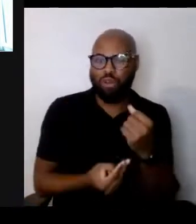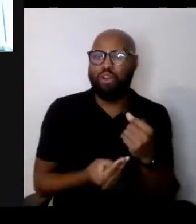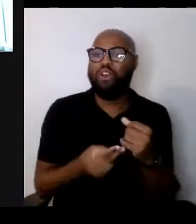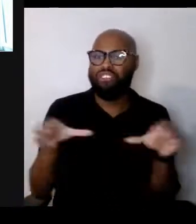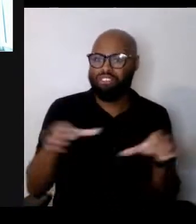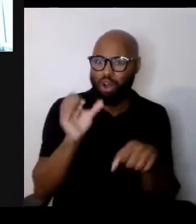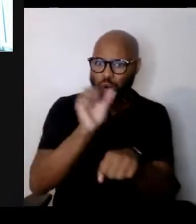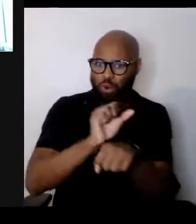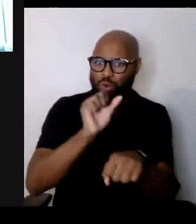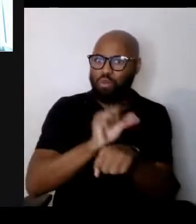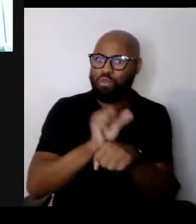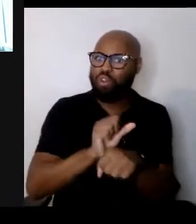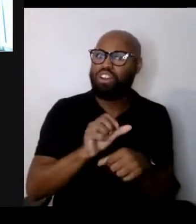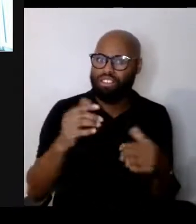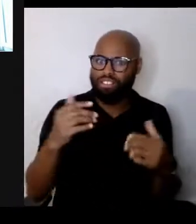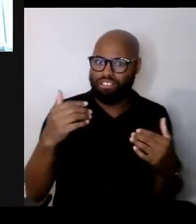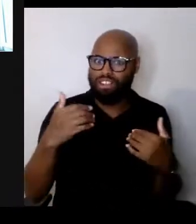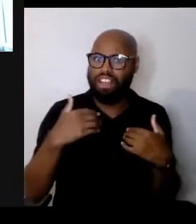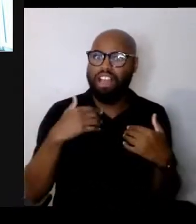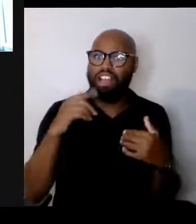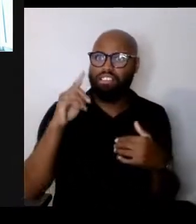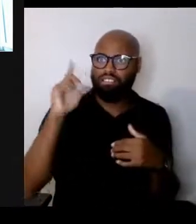and institutions accountable.